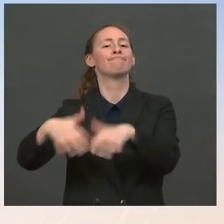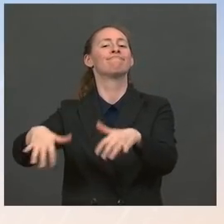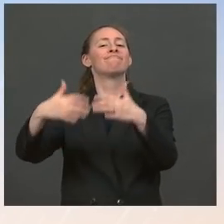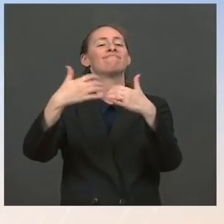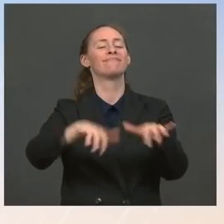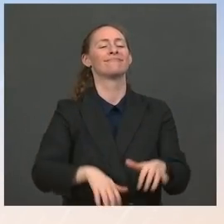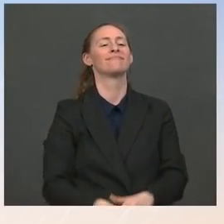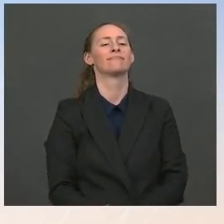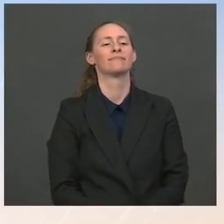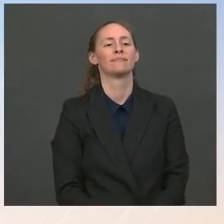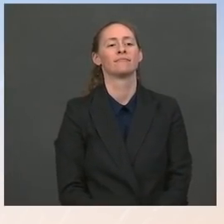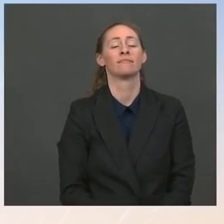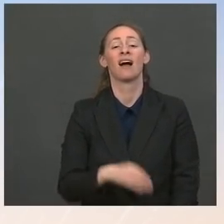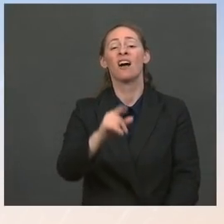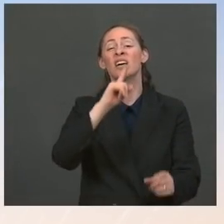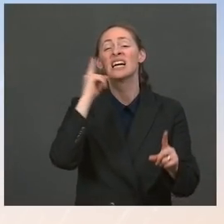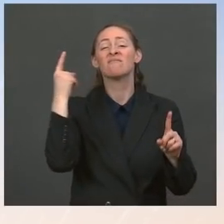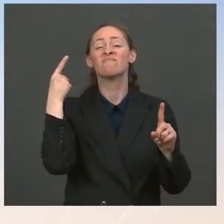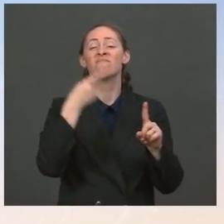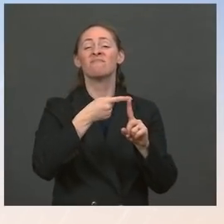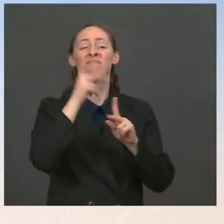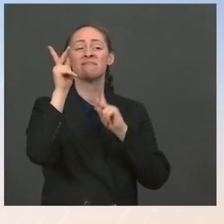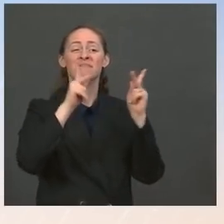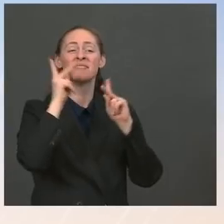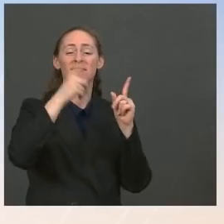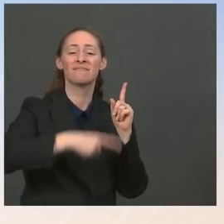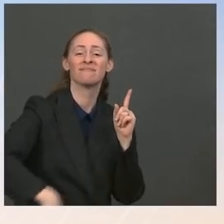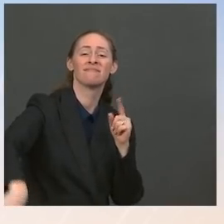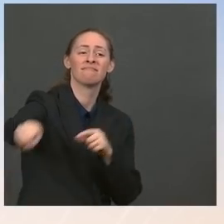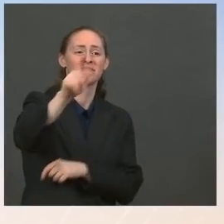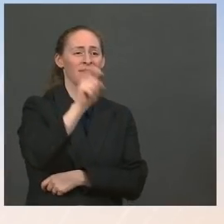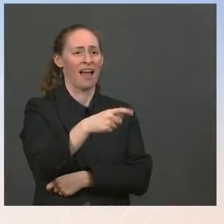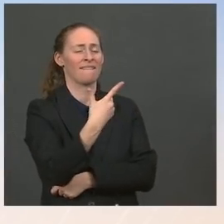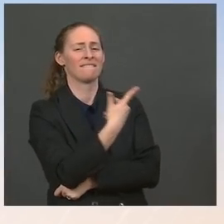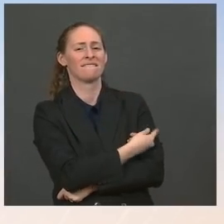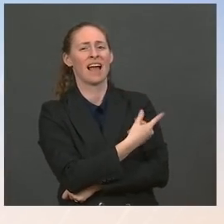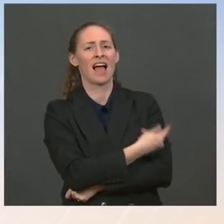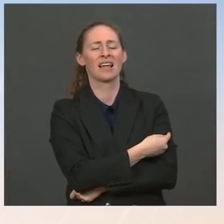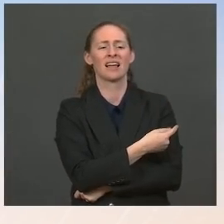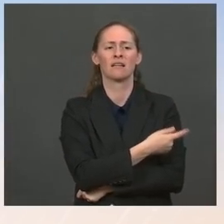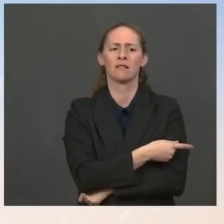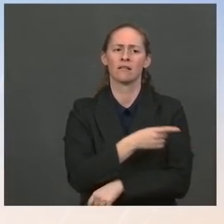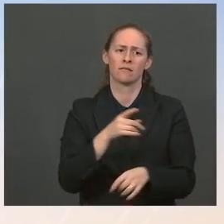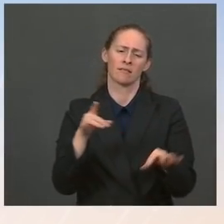His vaccination strategy played a big role. So, that's to -- you know, to your question, over here: